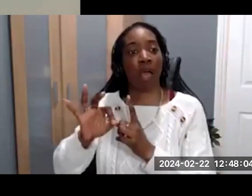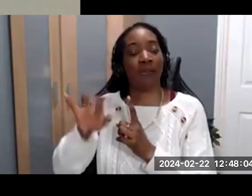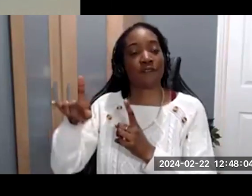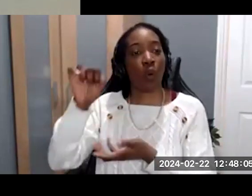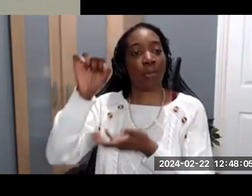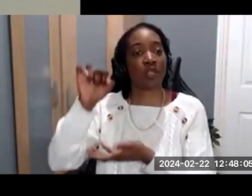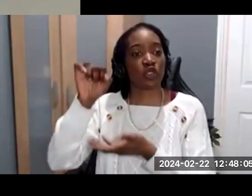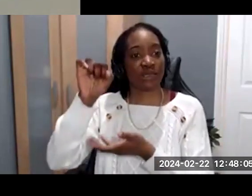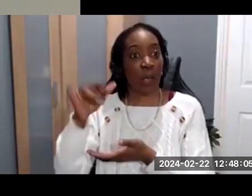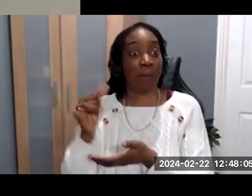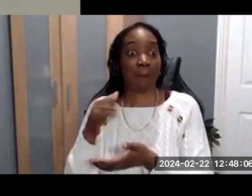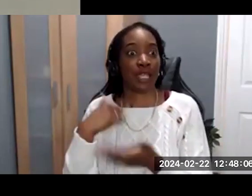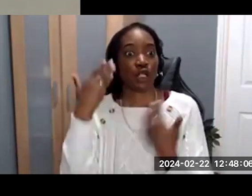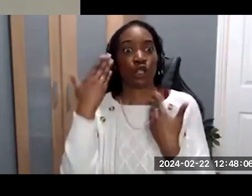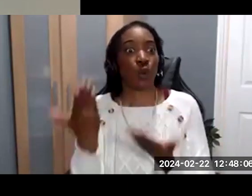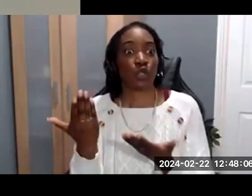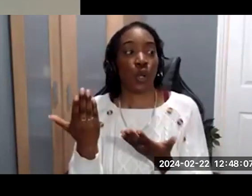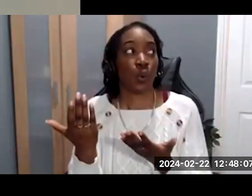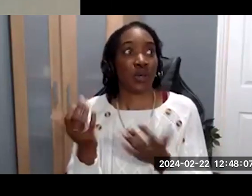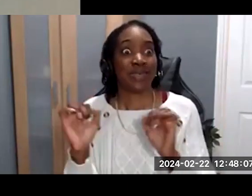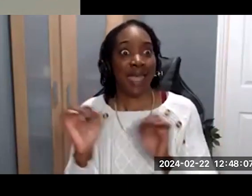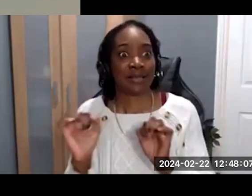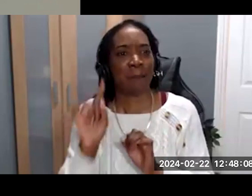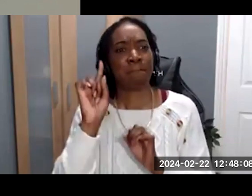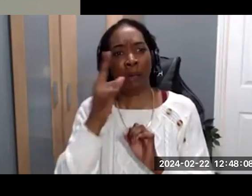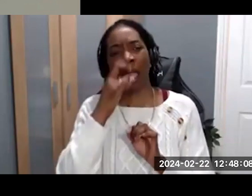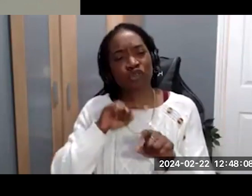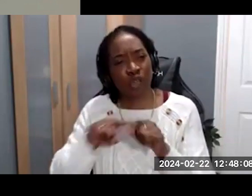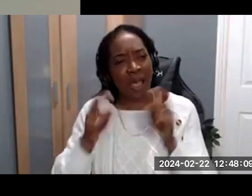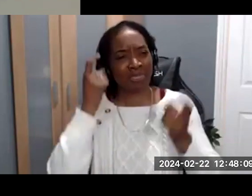of application but if you are able to give us an indication of what that might be or that